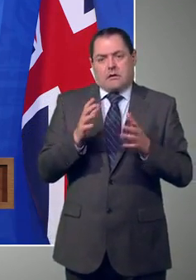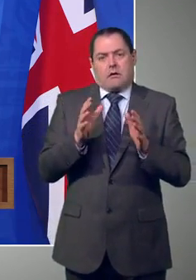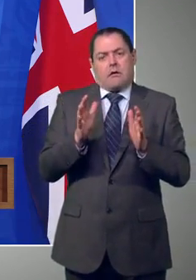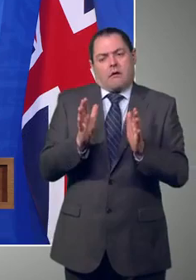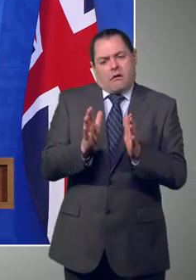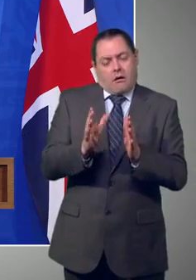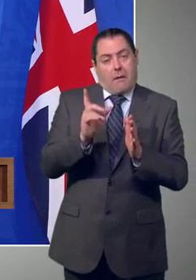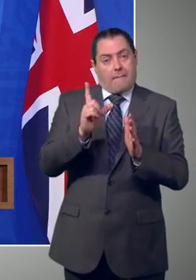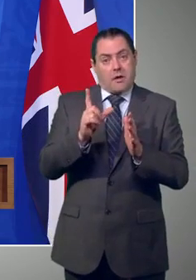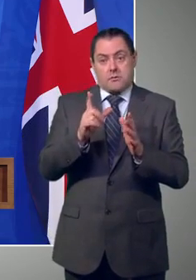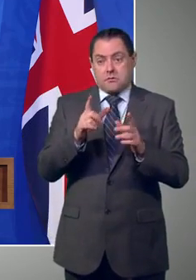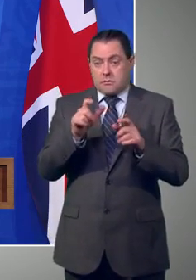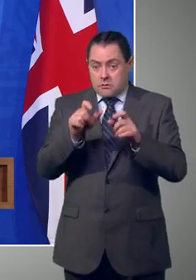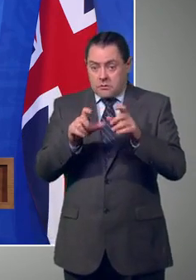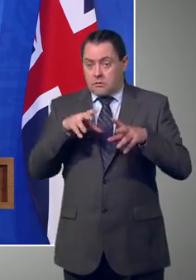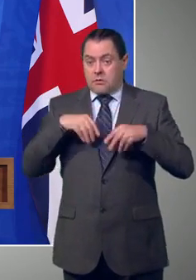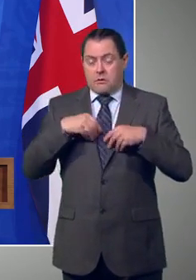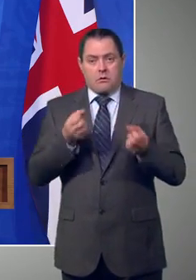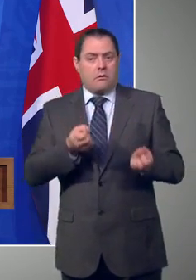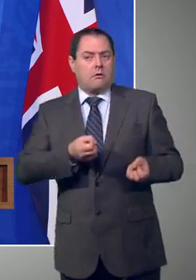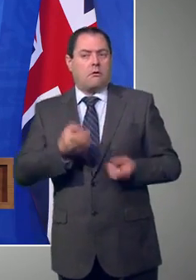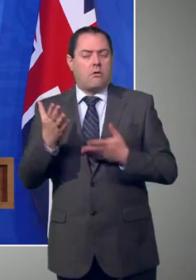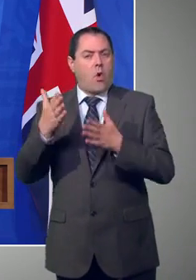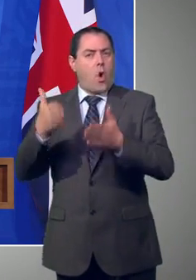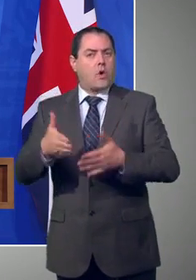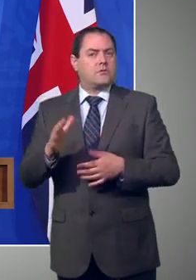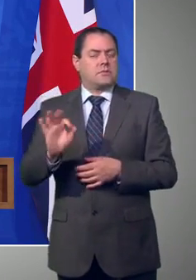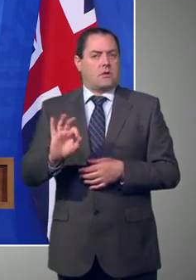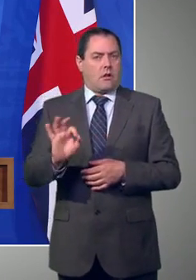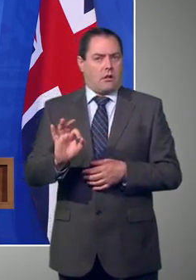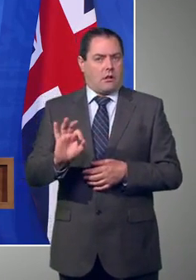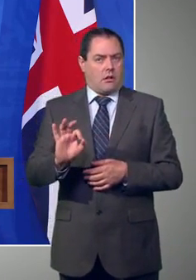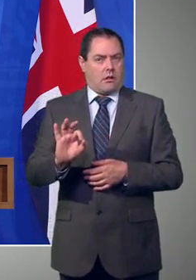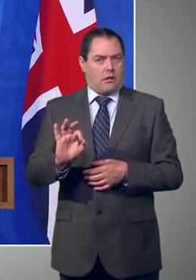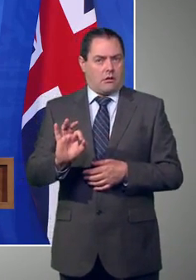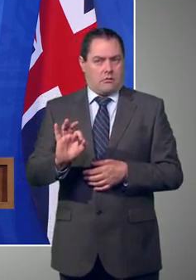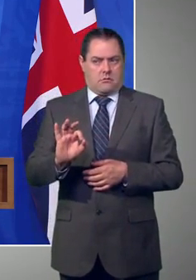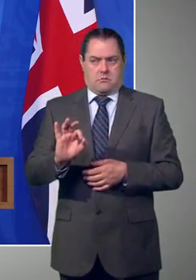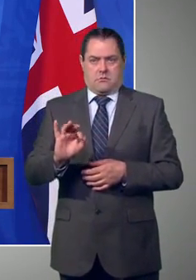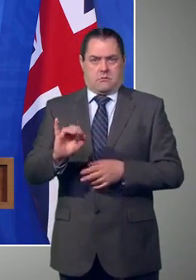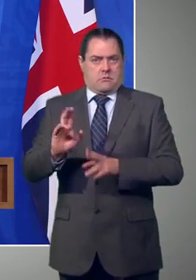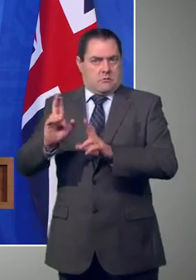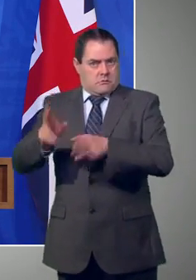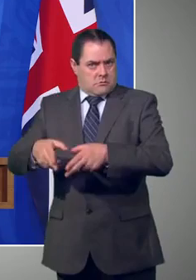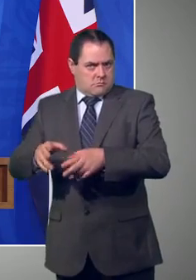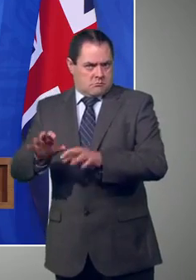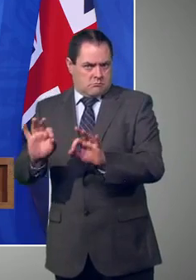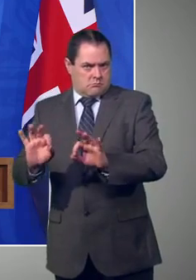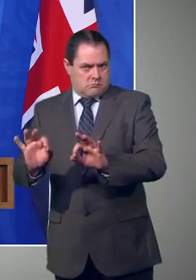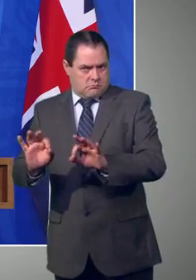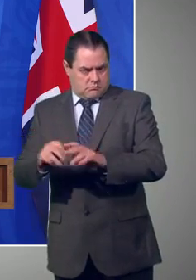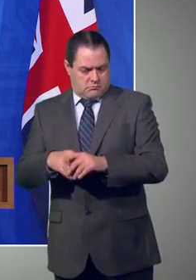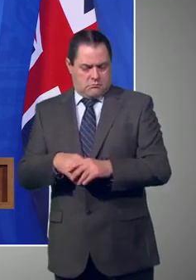require stringent restrictions on people's lives. The critical